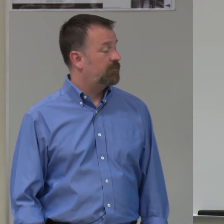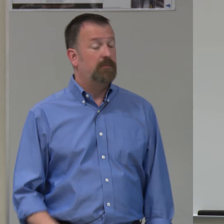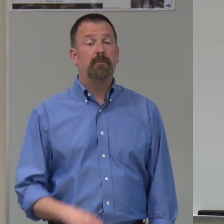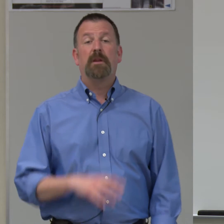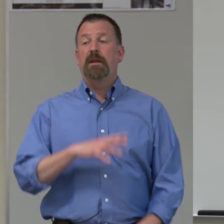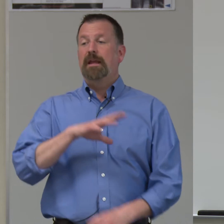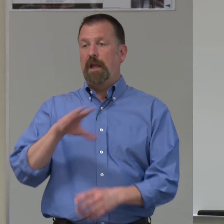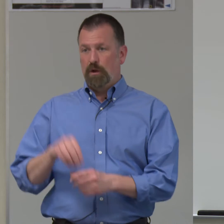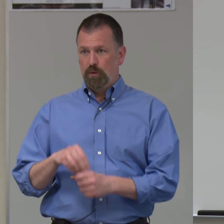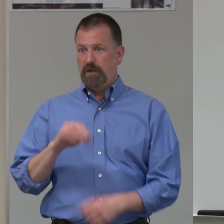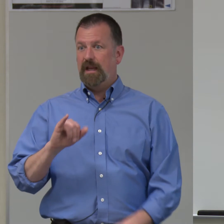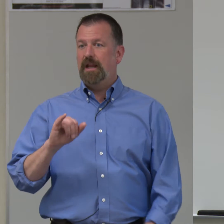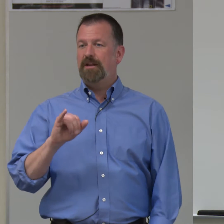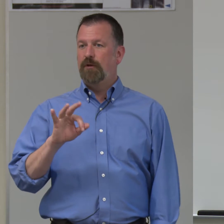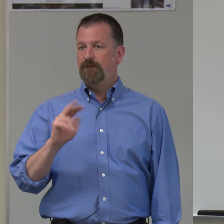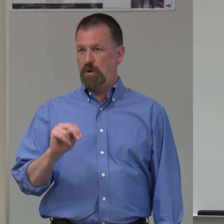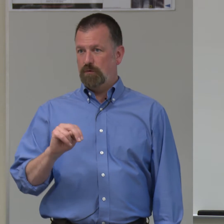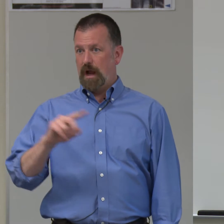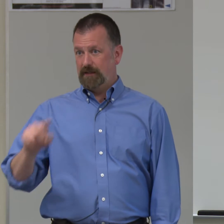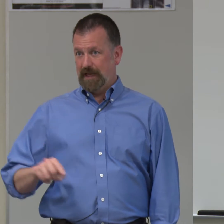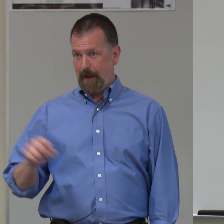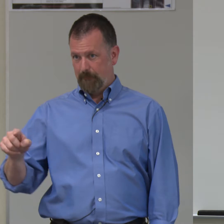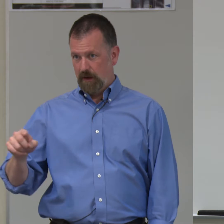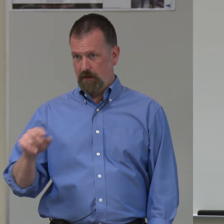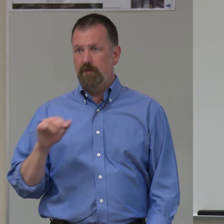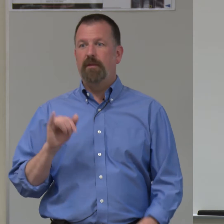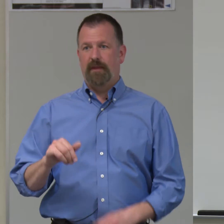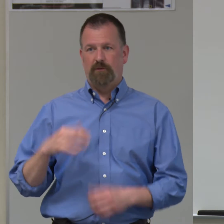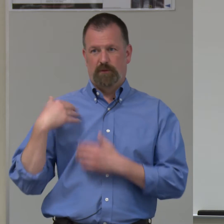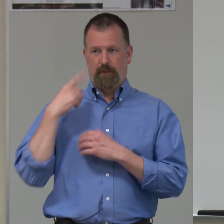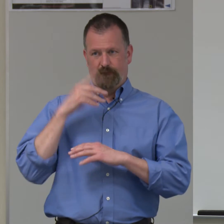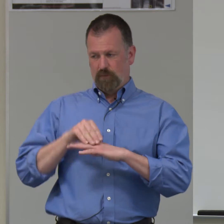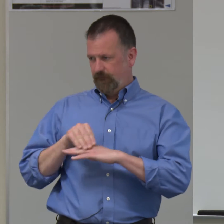Interferon-gamma is involved in changing this vasculature.